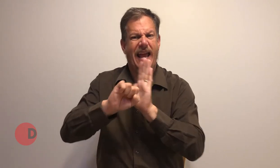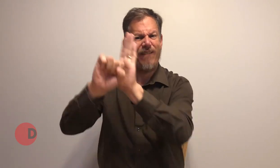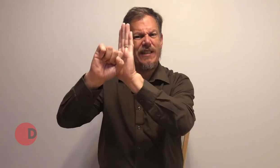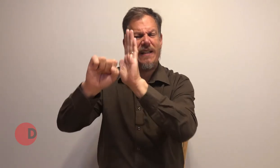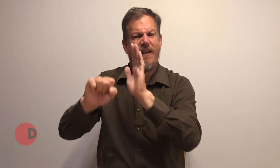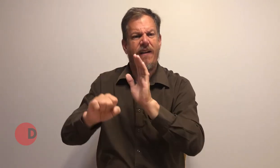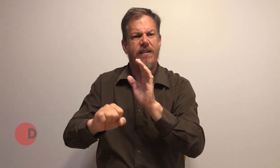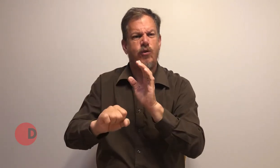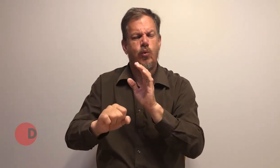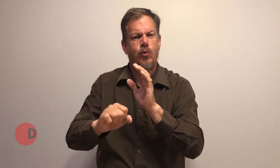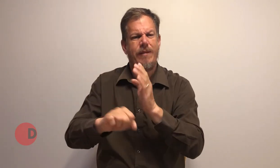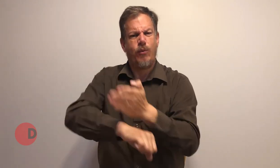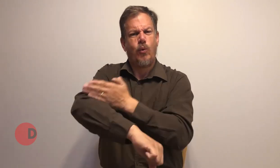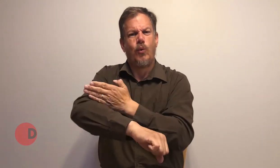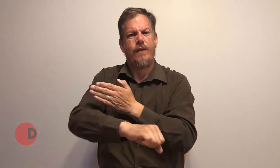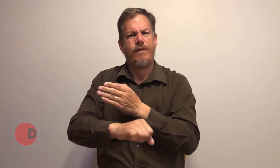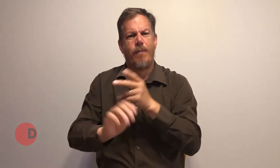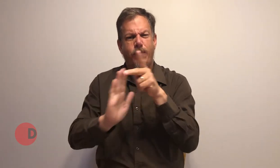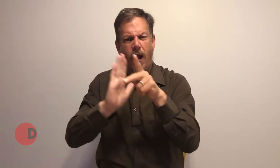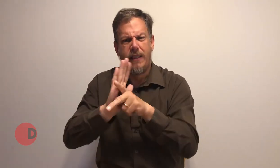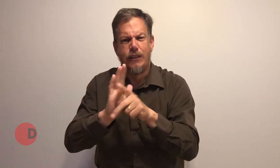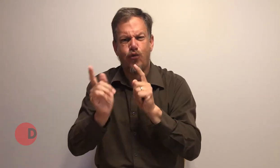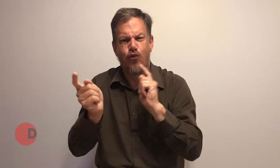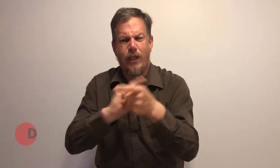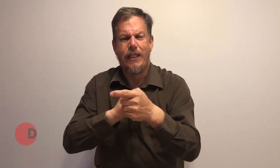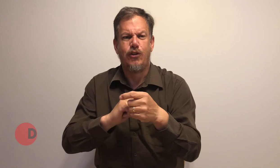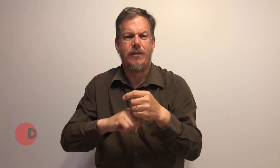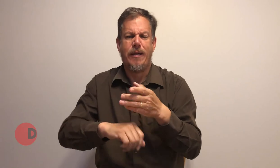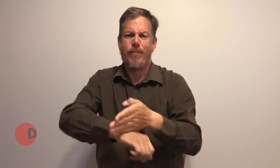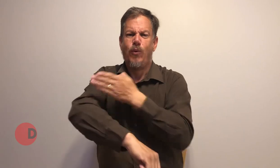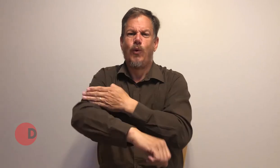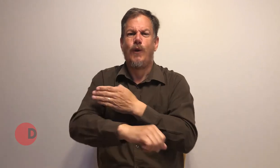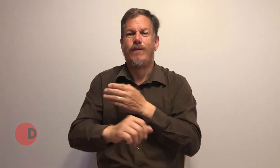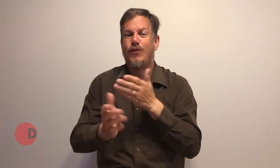enough to advocate for improvements and policy changes to